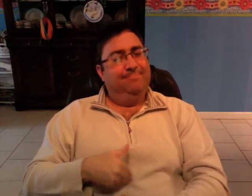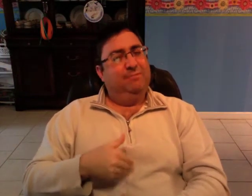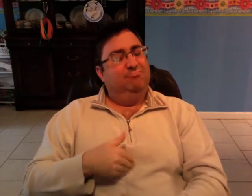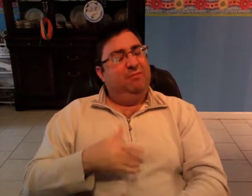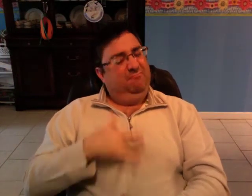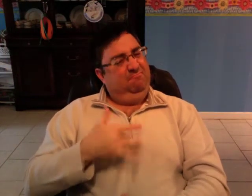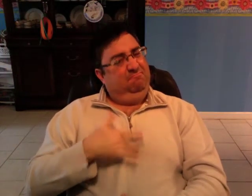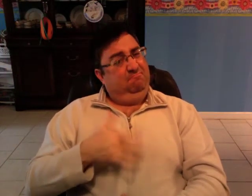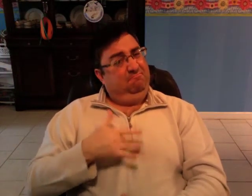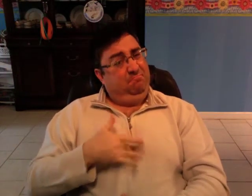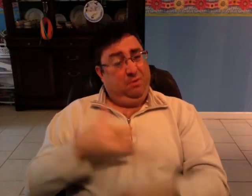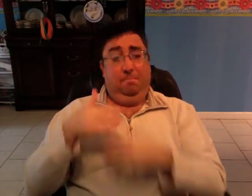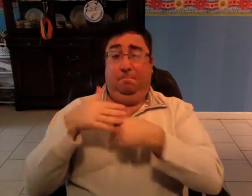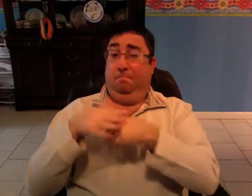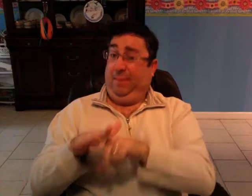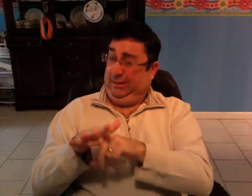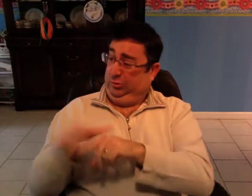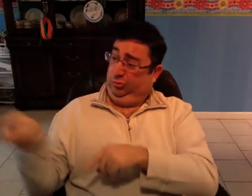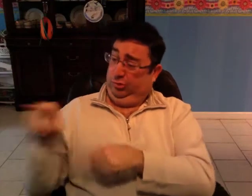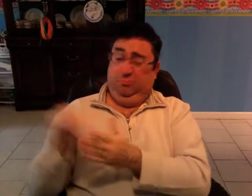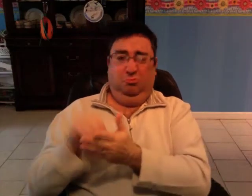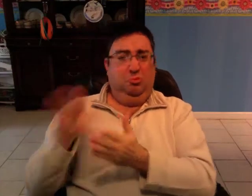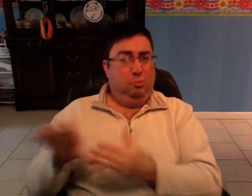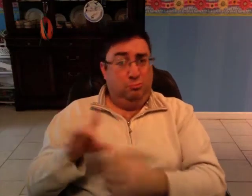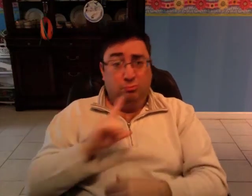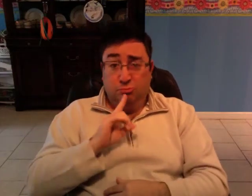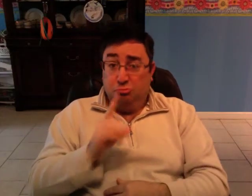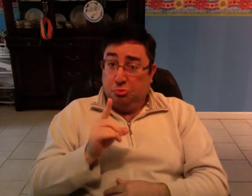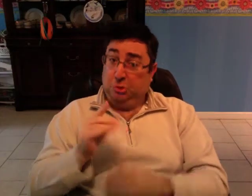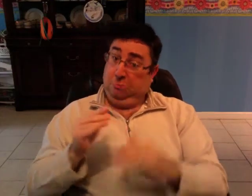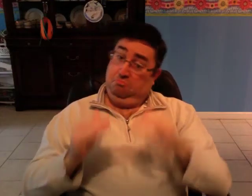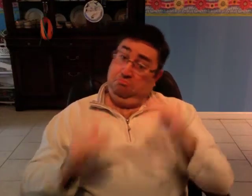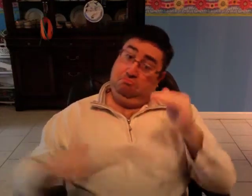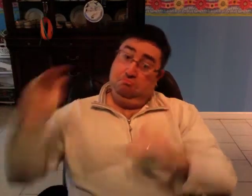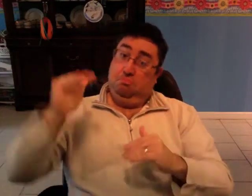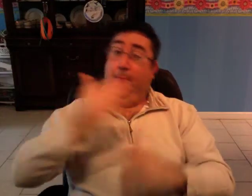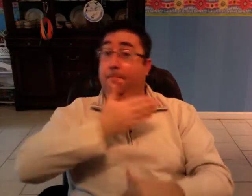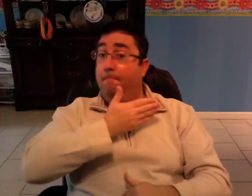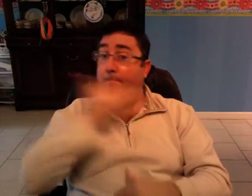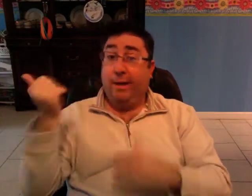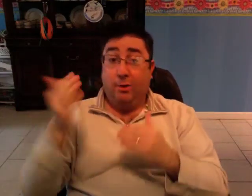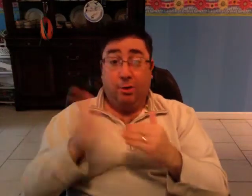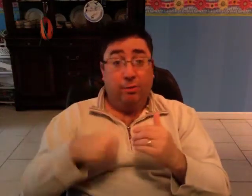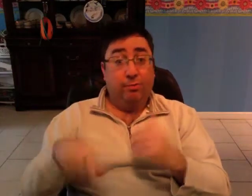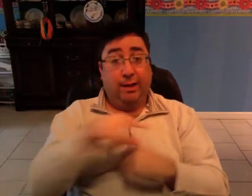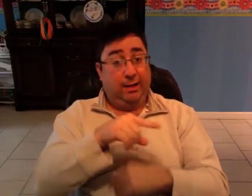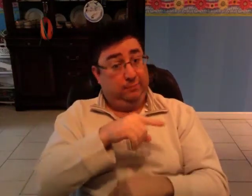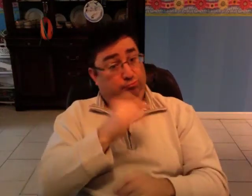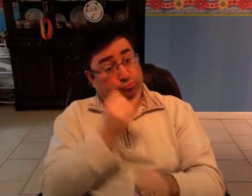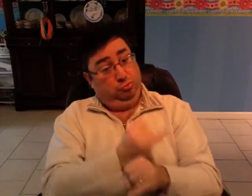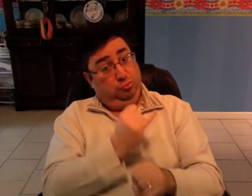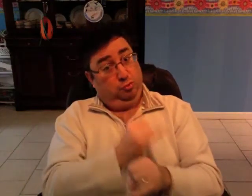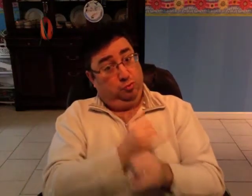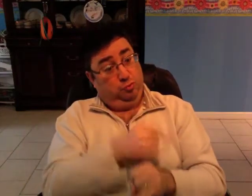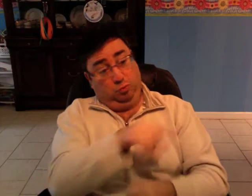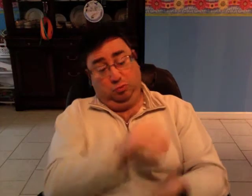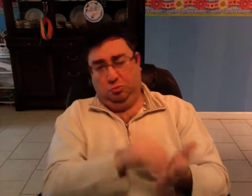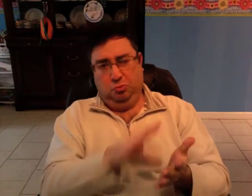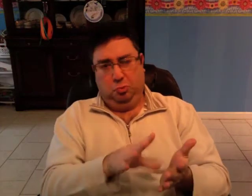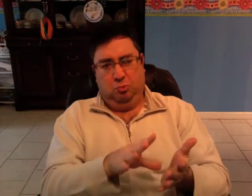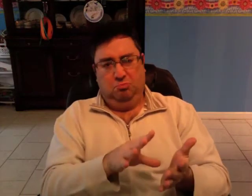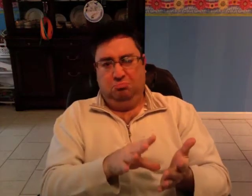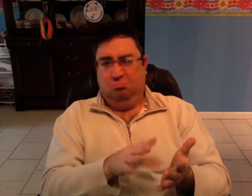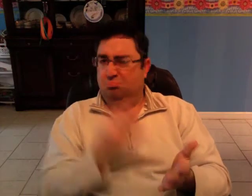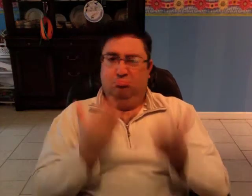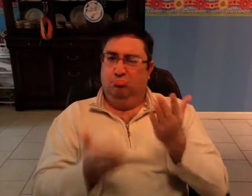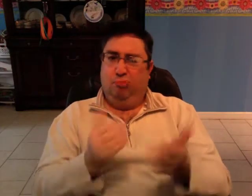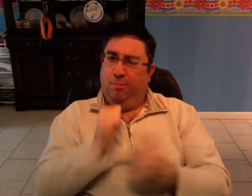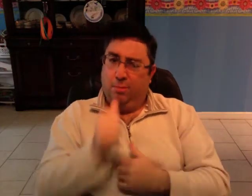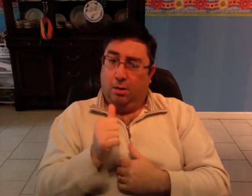tells us that mainstream education is probably NOT better than education at schools for the Deaf.